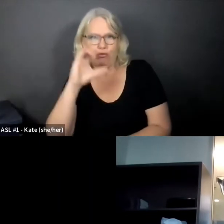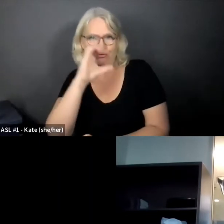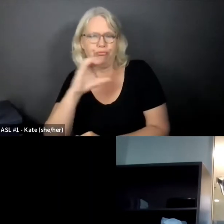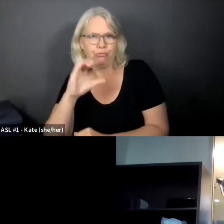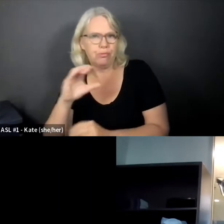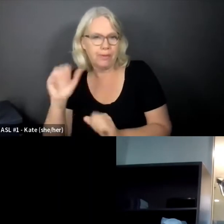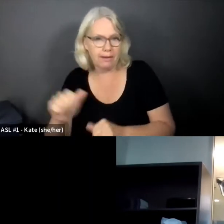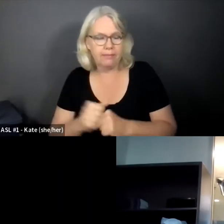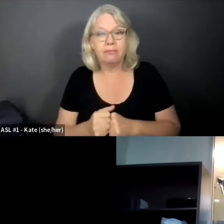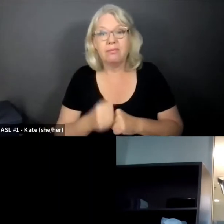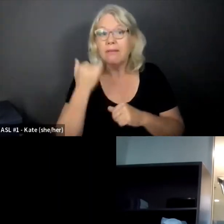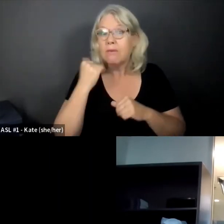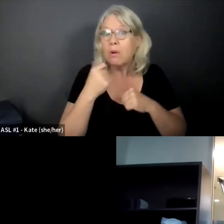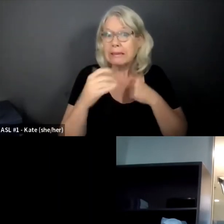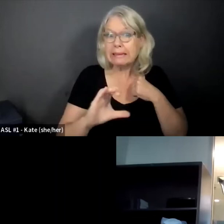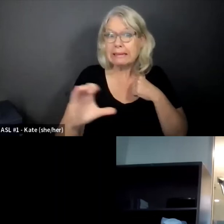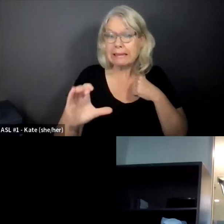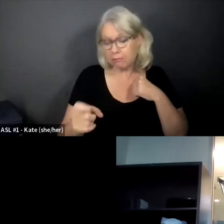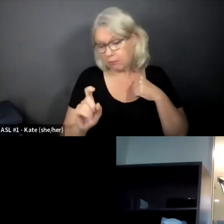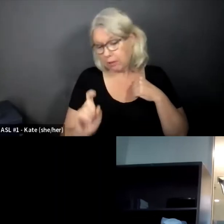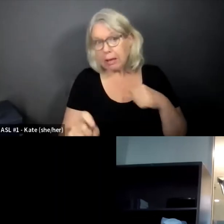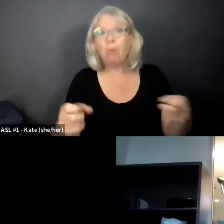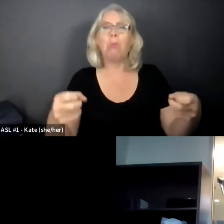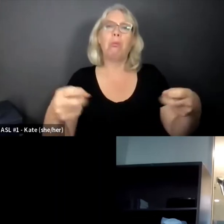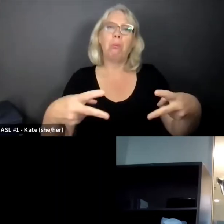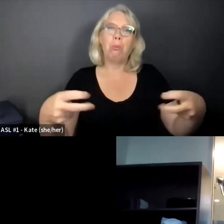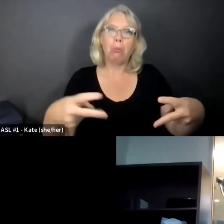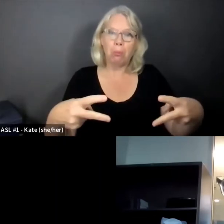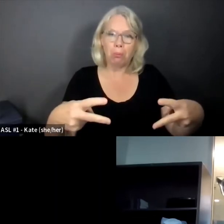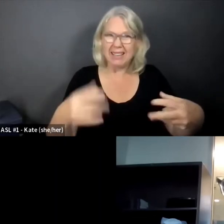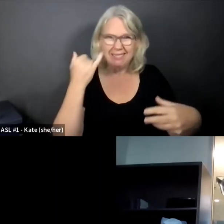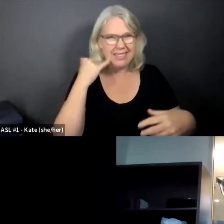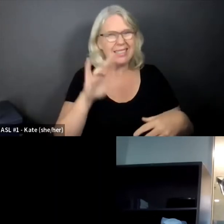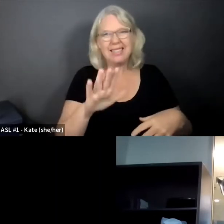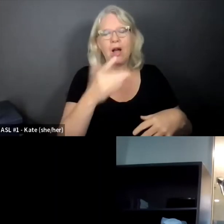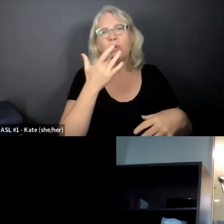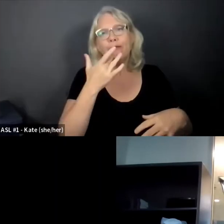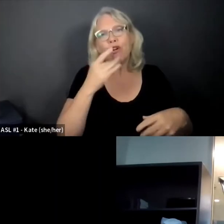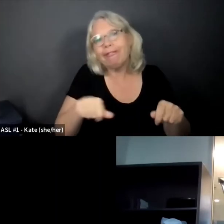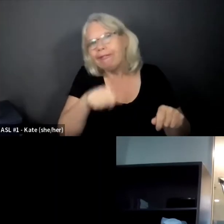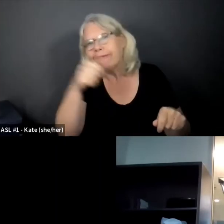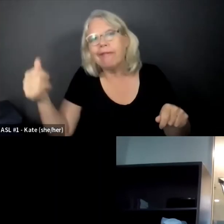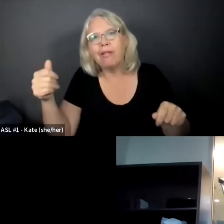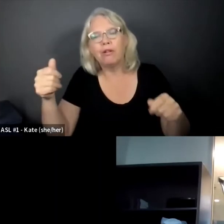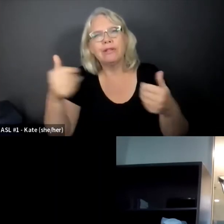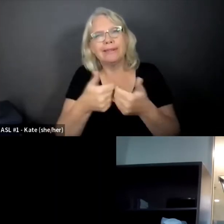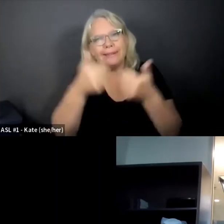IF YOU PREFER CAPTIONING IN A DIFFERENT TAB IN YOUR BROWSER, USE THE CAPTIONING LINK POSTED